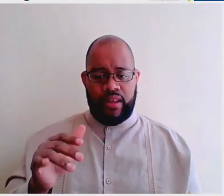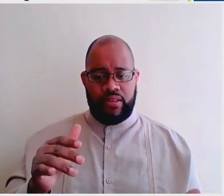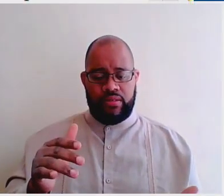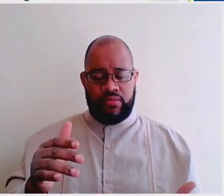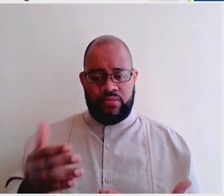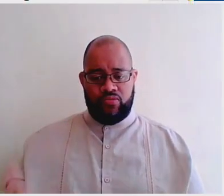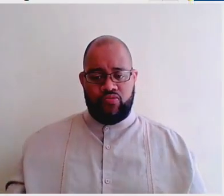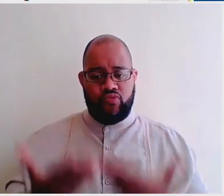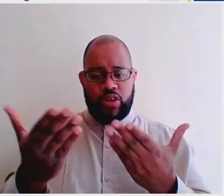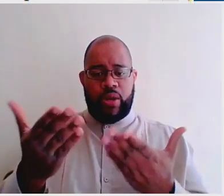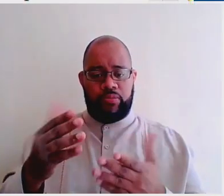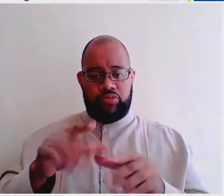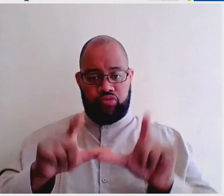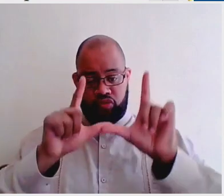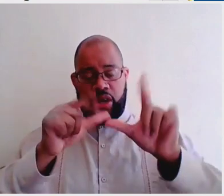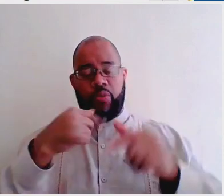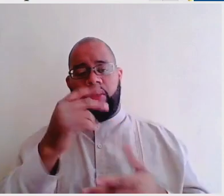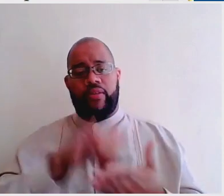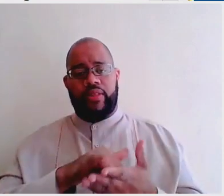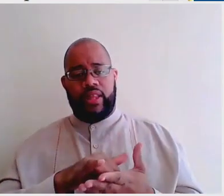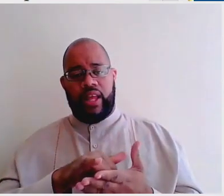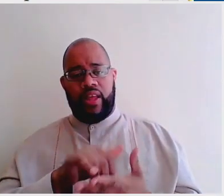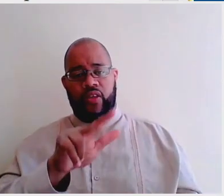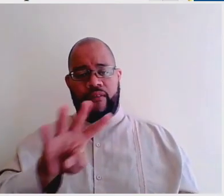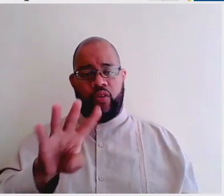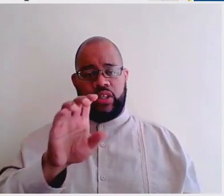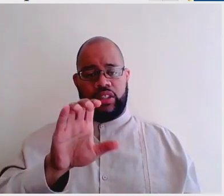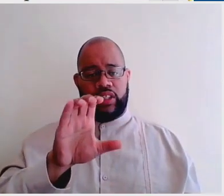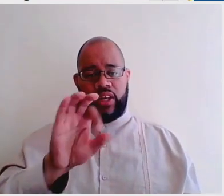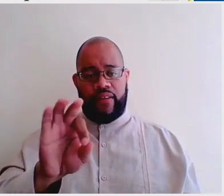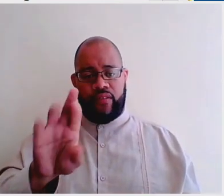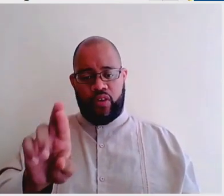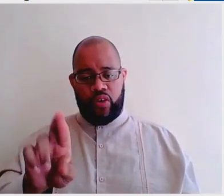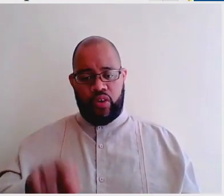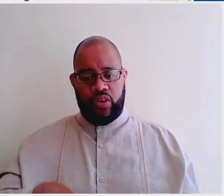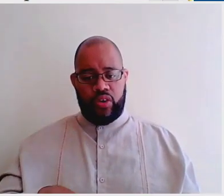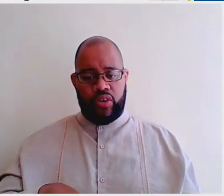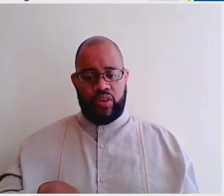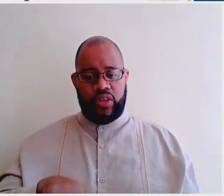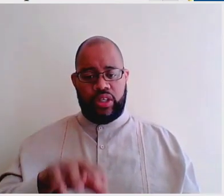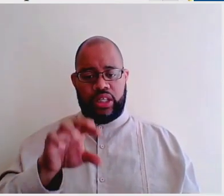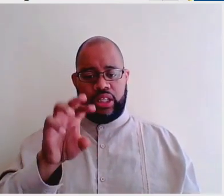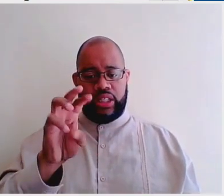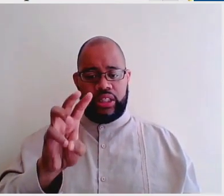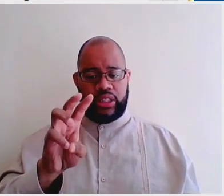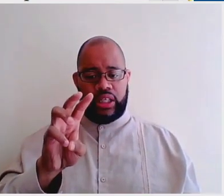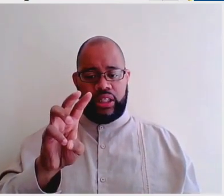So we are looking at 34 CFR 668.164. Again, we're in subpart K under cash